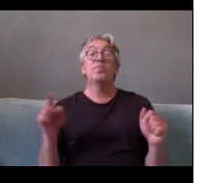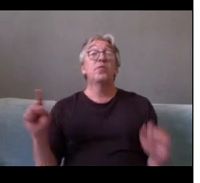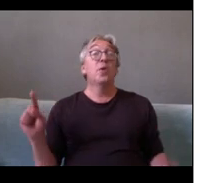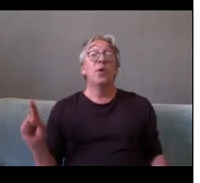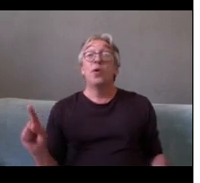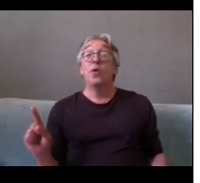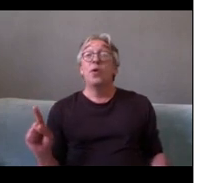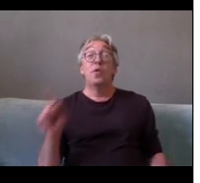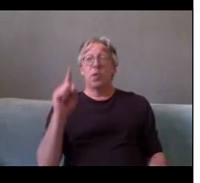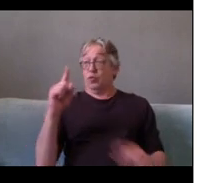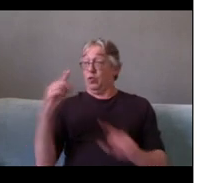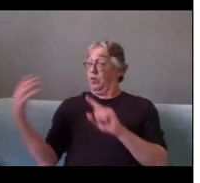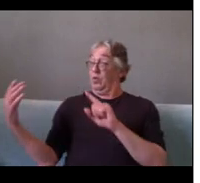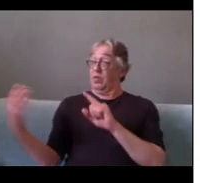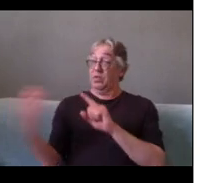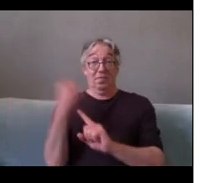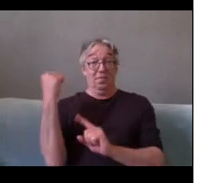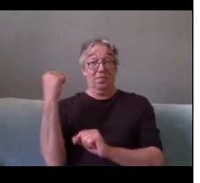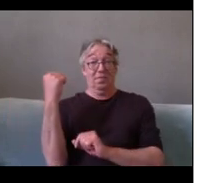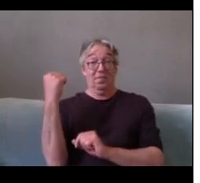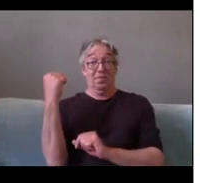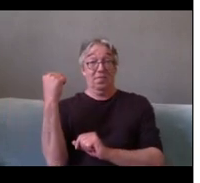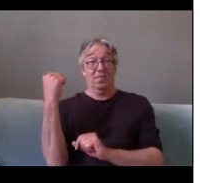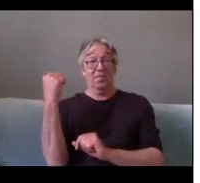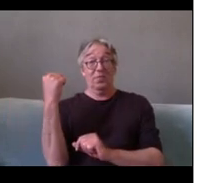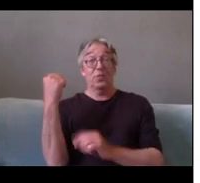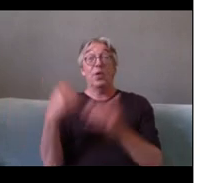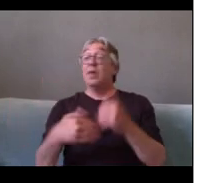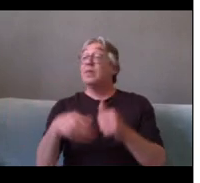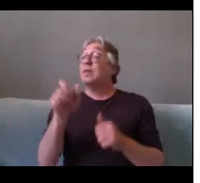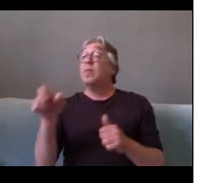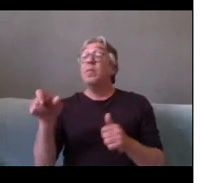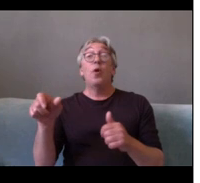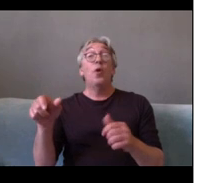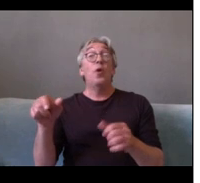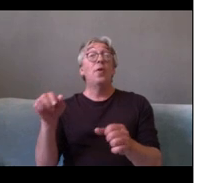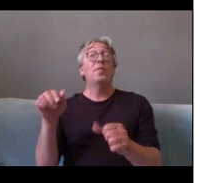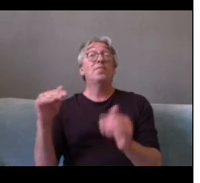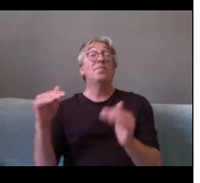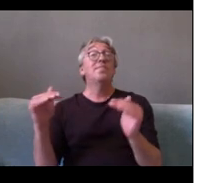and equal treatment in employment has been at the heart of dialogue